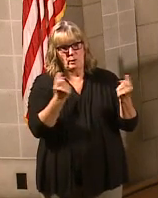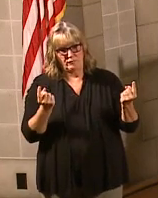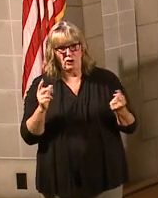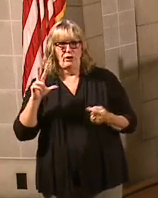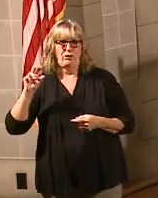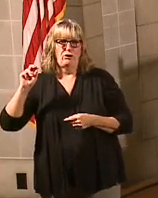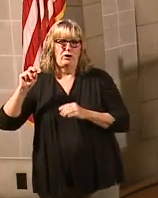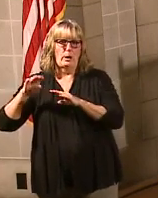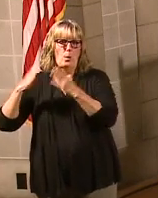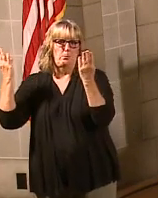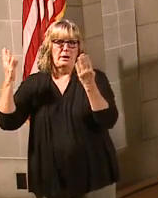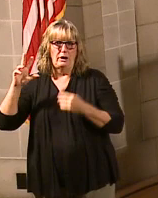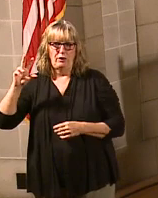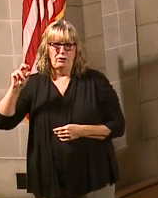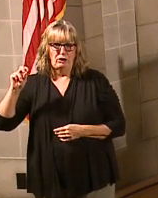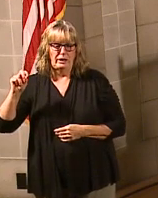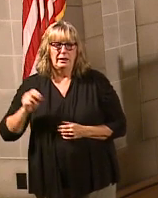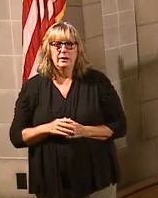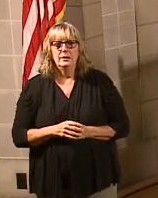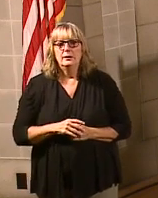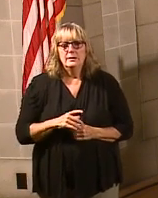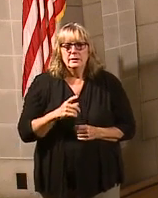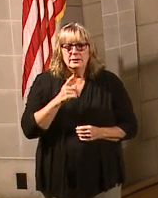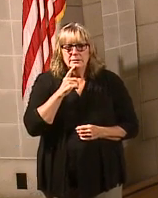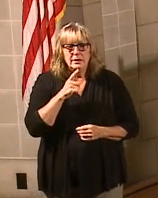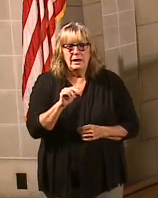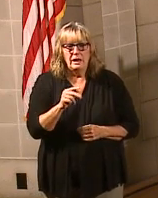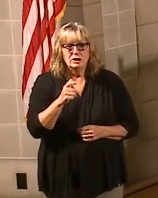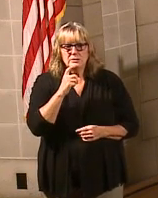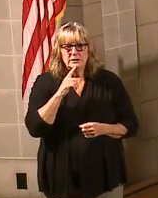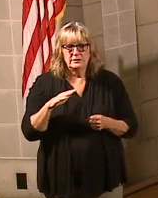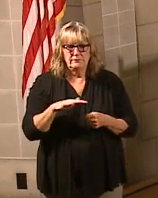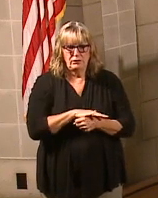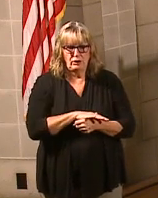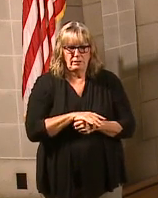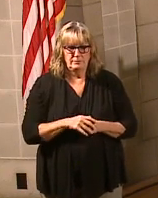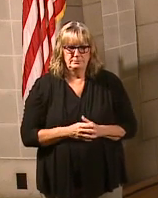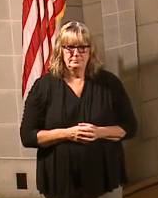[ SPEAKER OFF MIC ] NO, NO, THAT WAS PERCENT